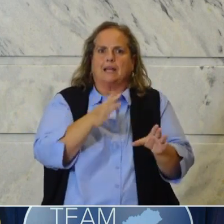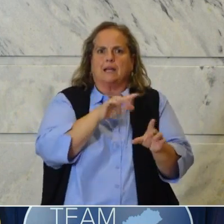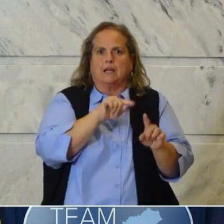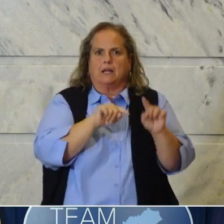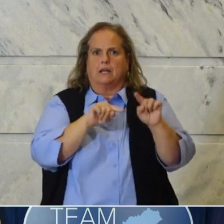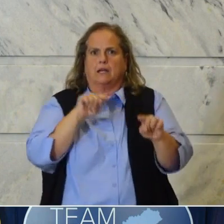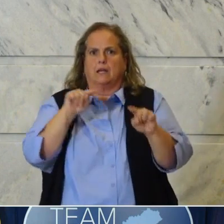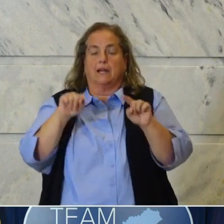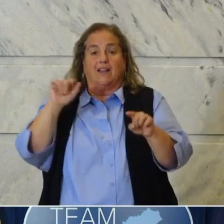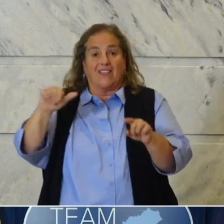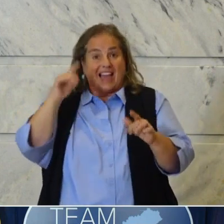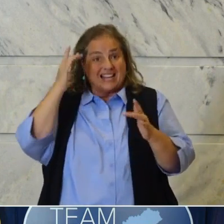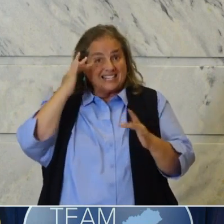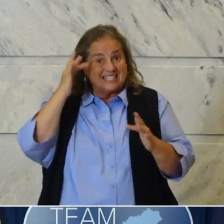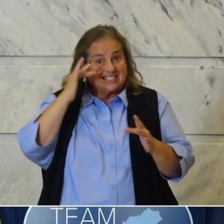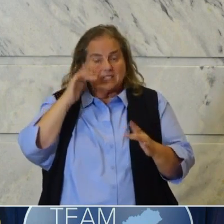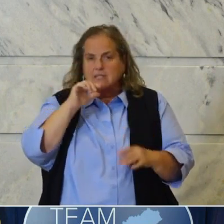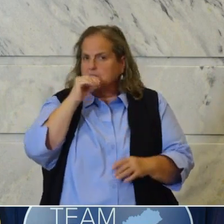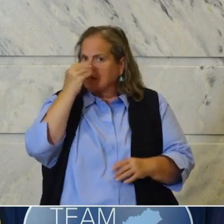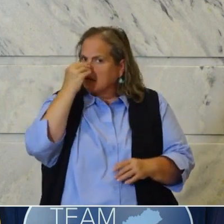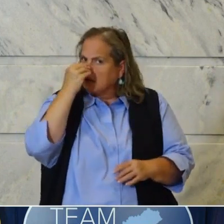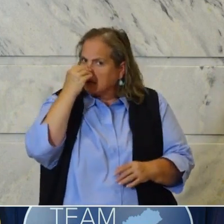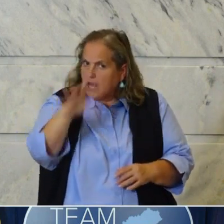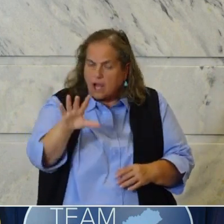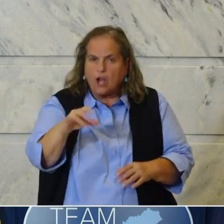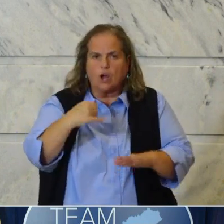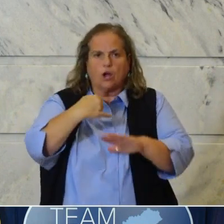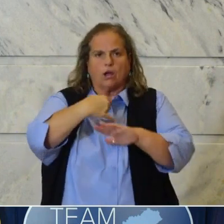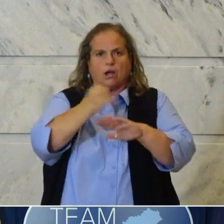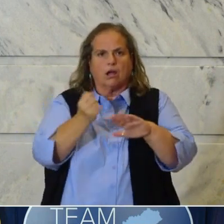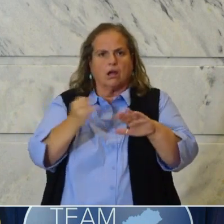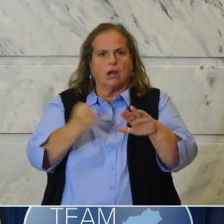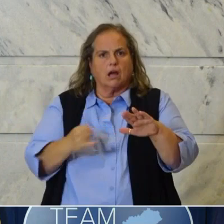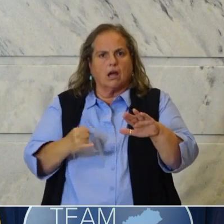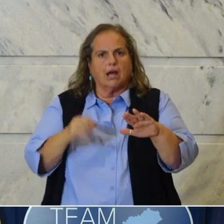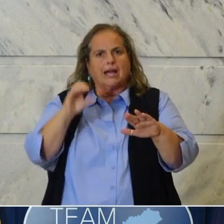This disease does not respect lines drawn on a map. It does not care. So